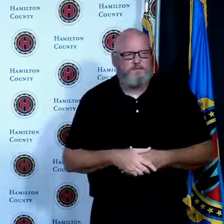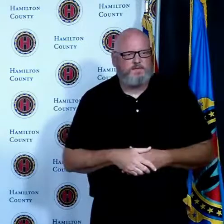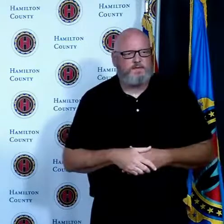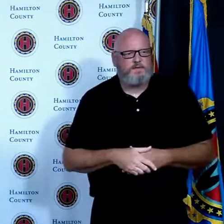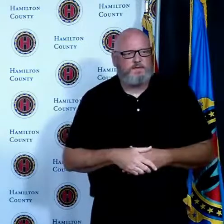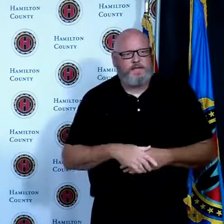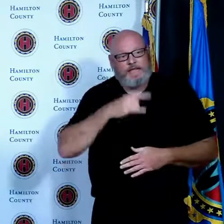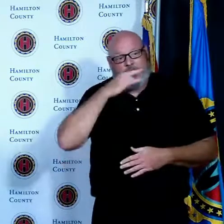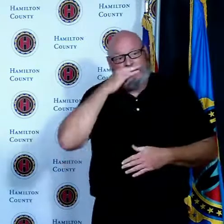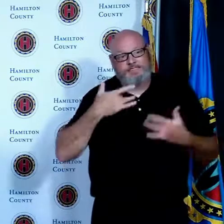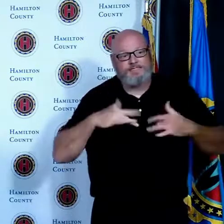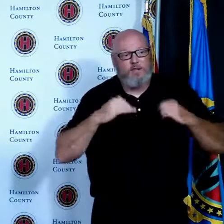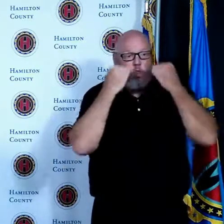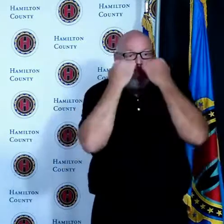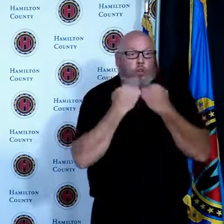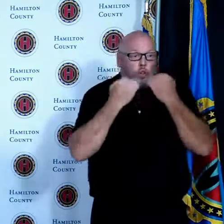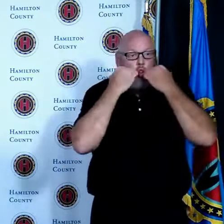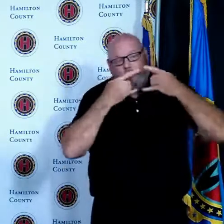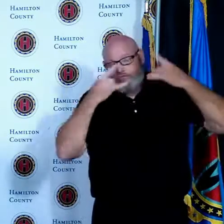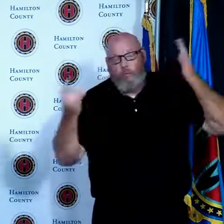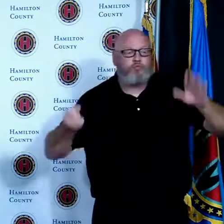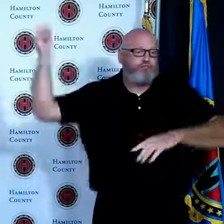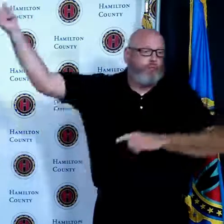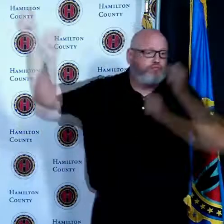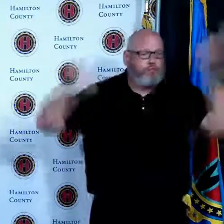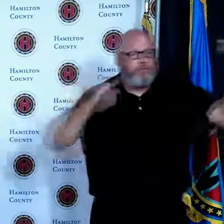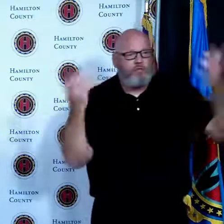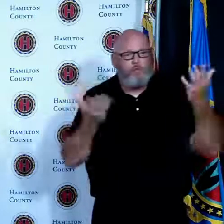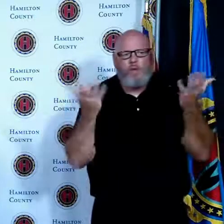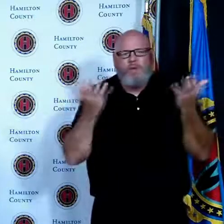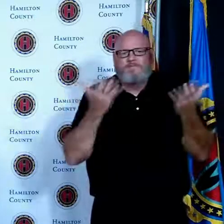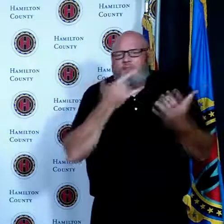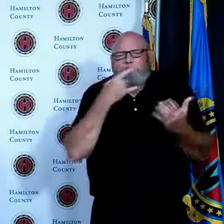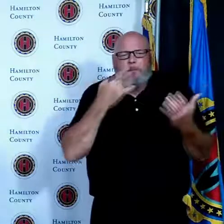would say are best for in school generally speaking any of the cotton